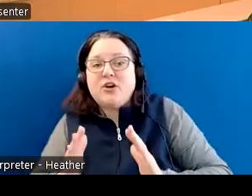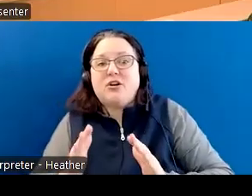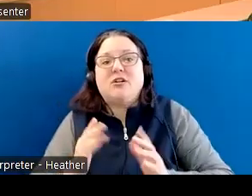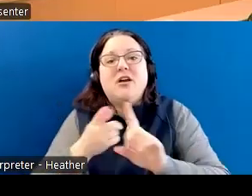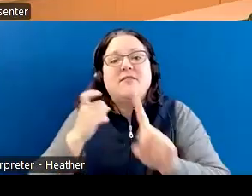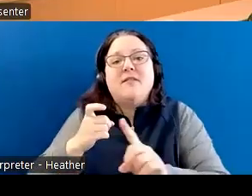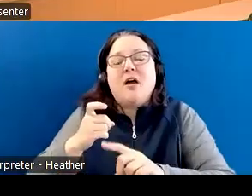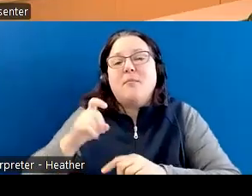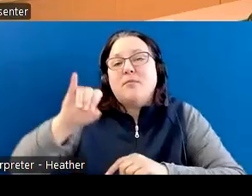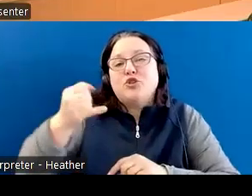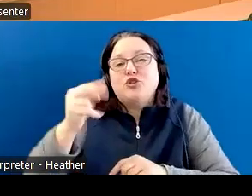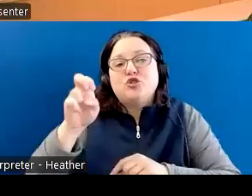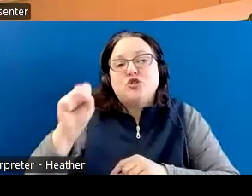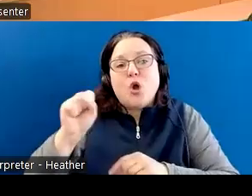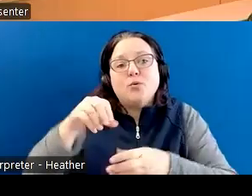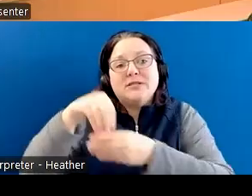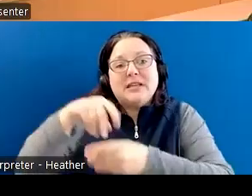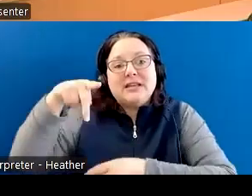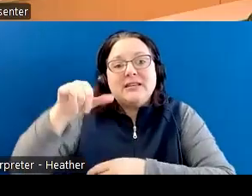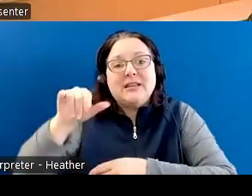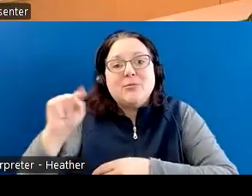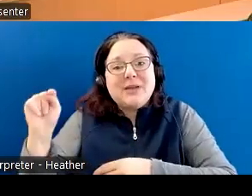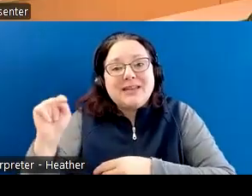kind of say, gosh, we don't just need you at the bedside, we need you doing the research